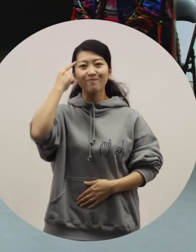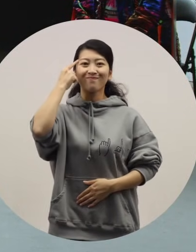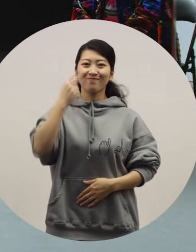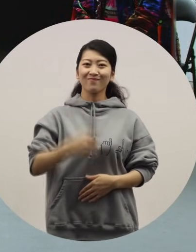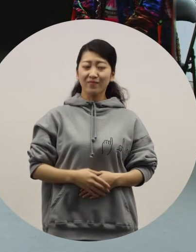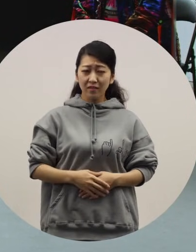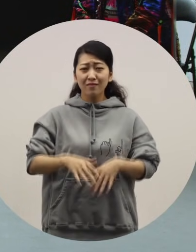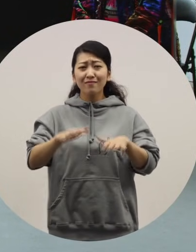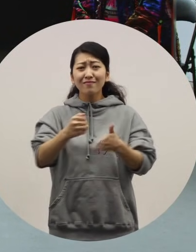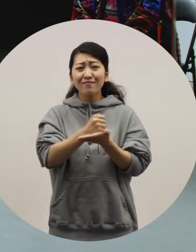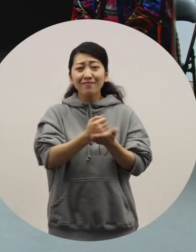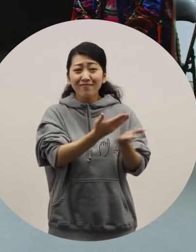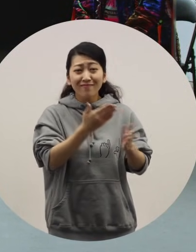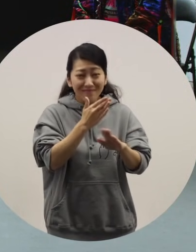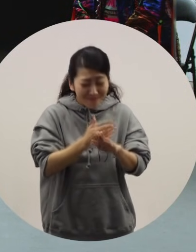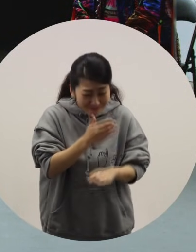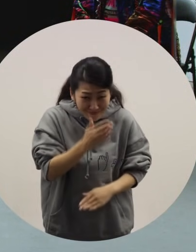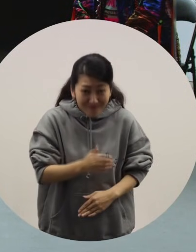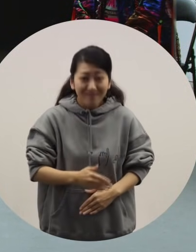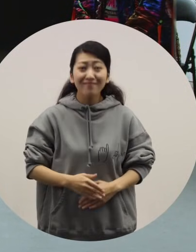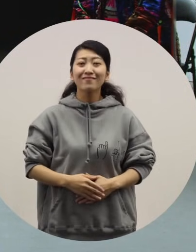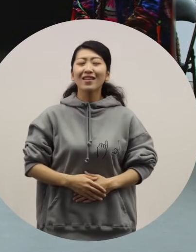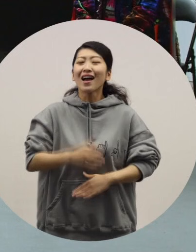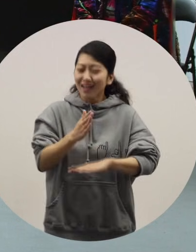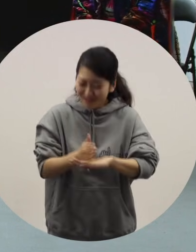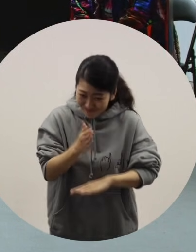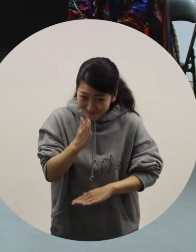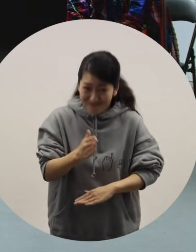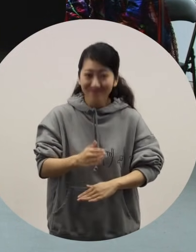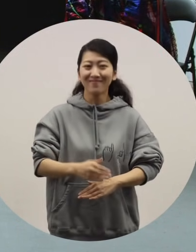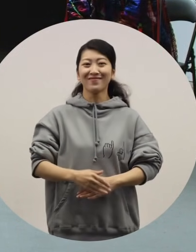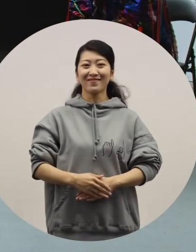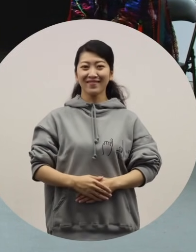I'm incredibly thankful for the opportunity to be a part of this. [Everyone] Thank you for everything.